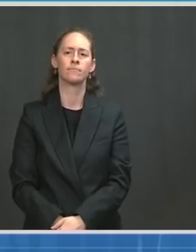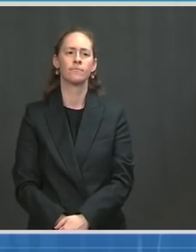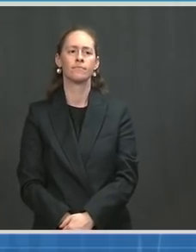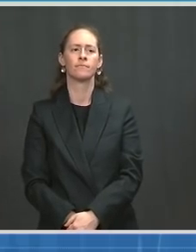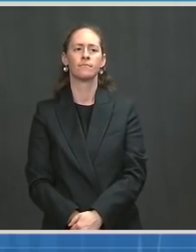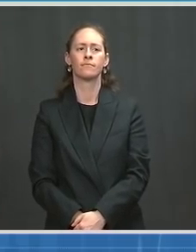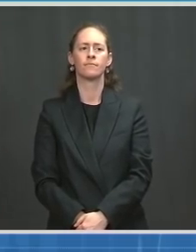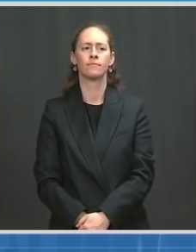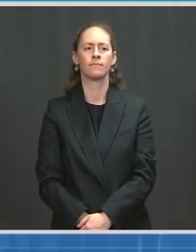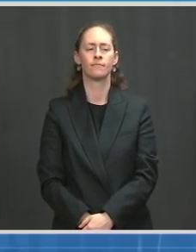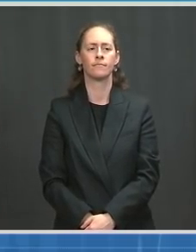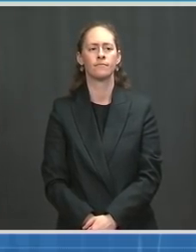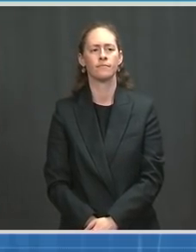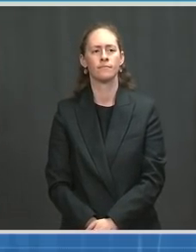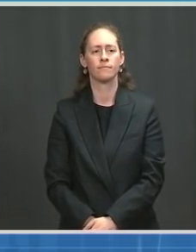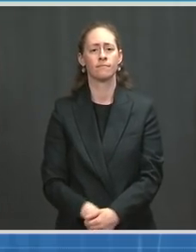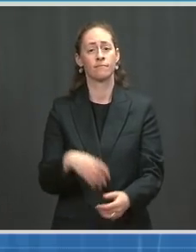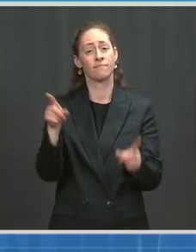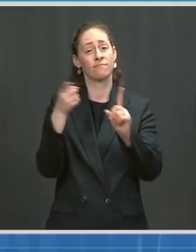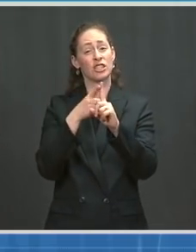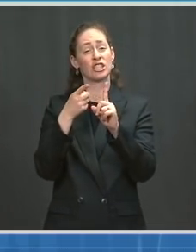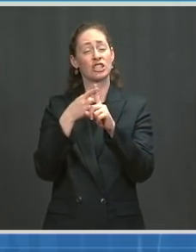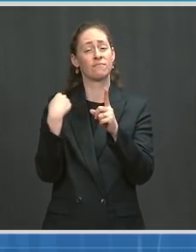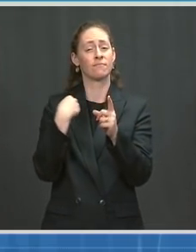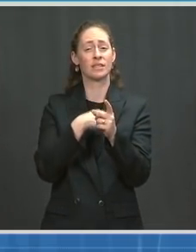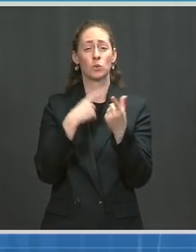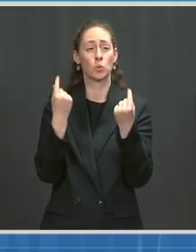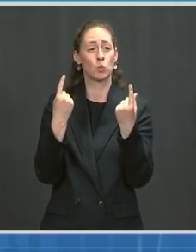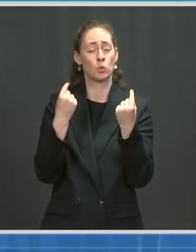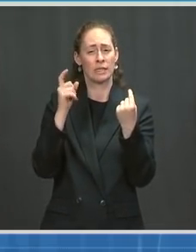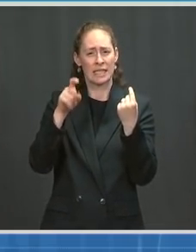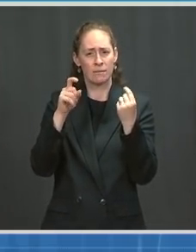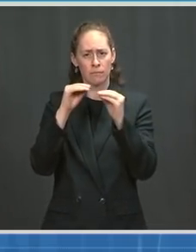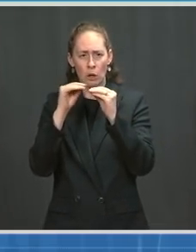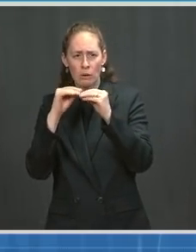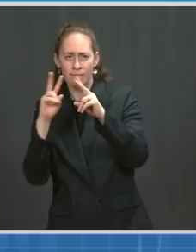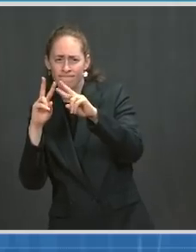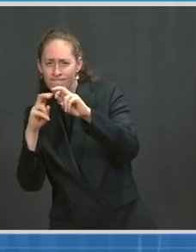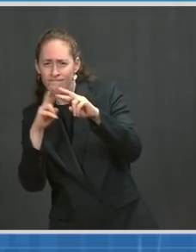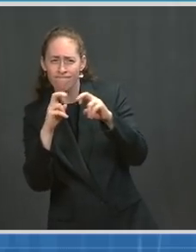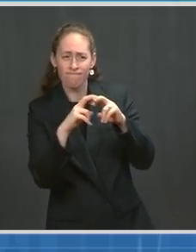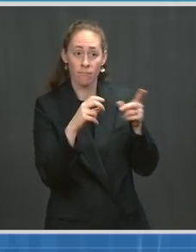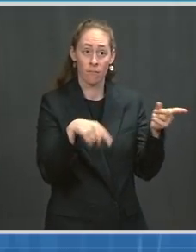who in fact don't have a good immune response to be given monoclonal antibody every several months.